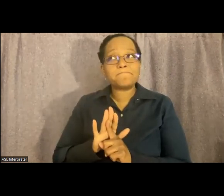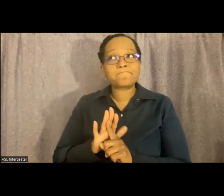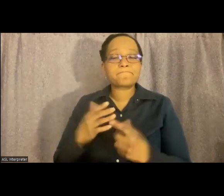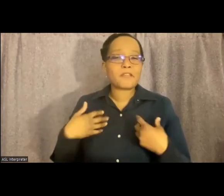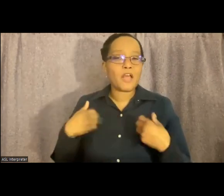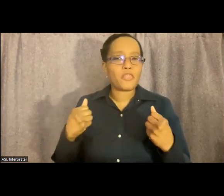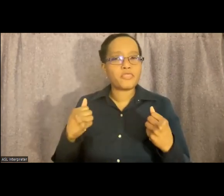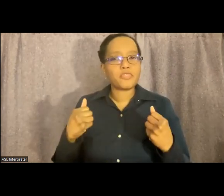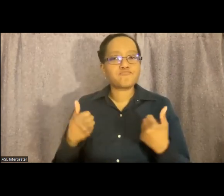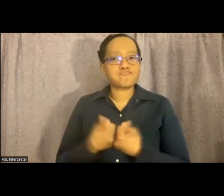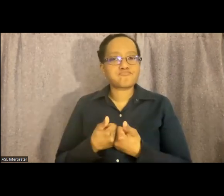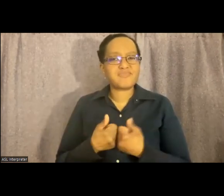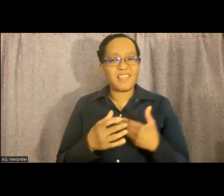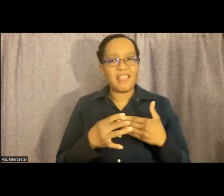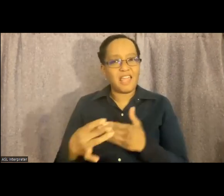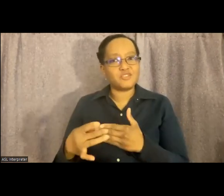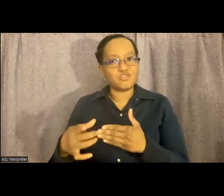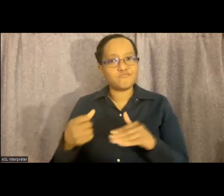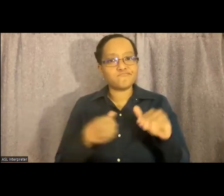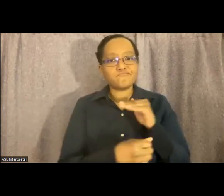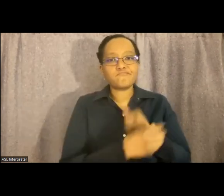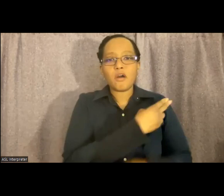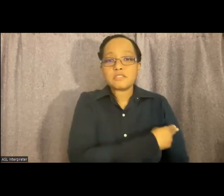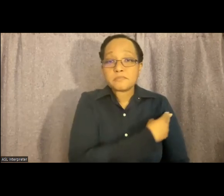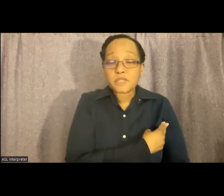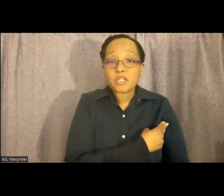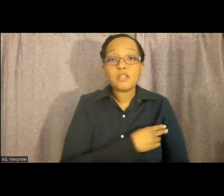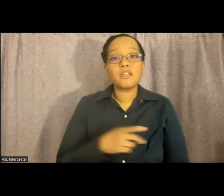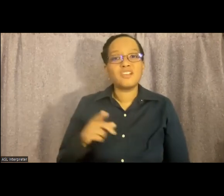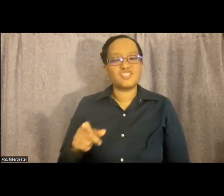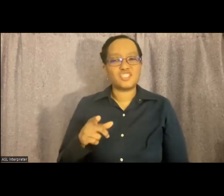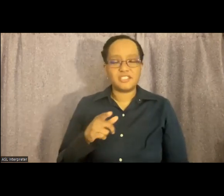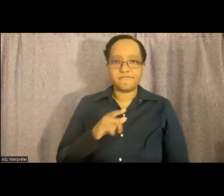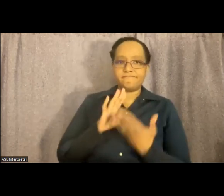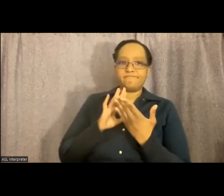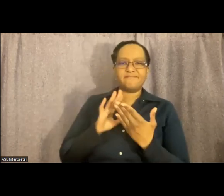letter to be hospitalized and to deal with this very question of moving from the hospital